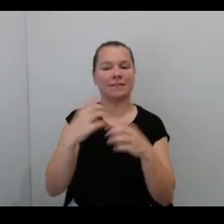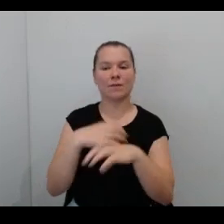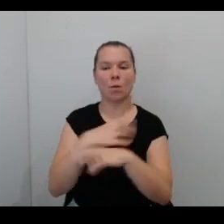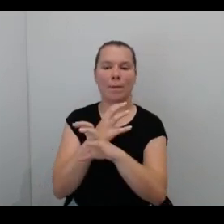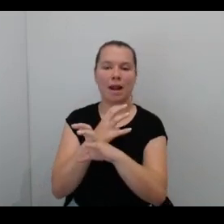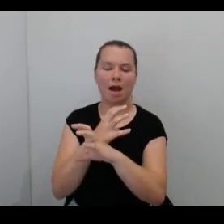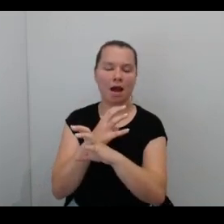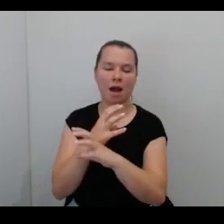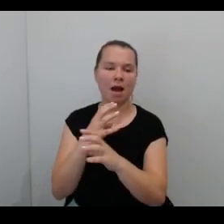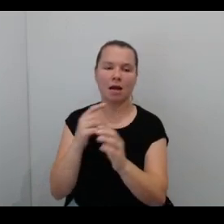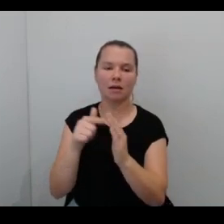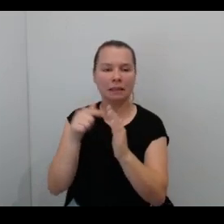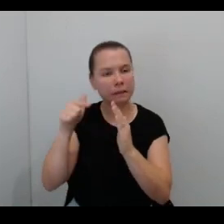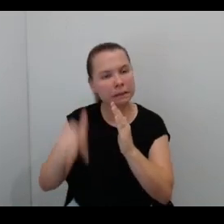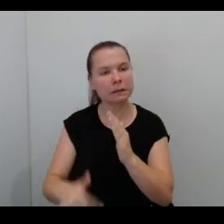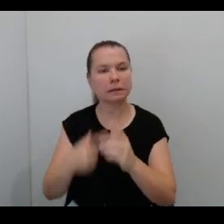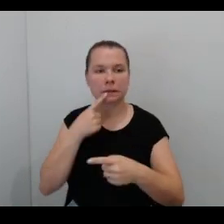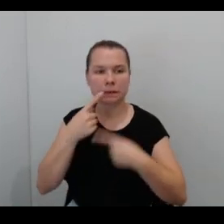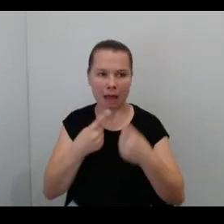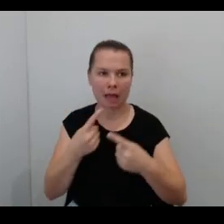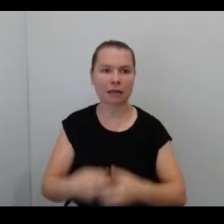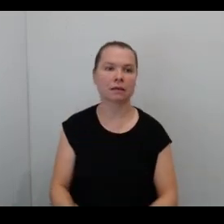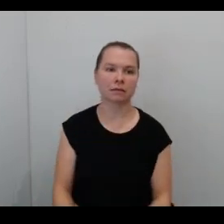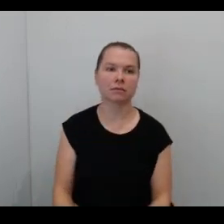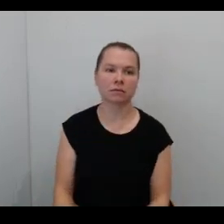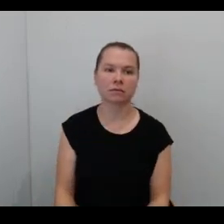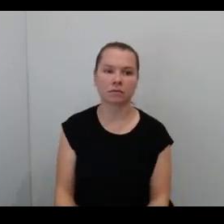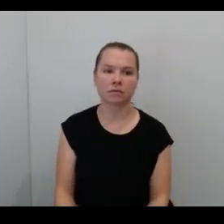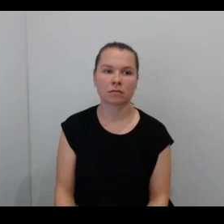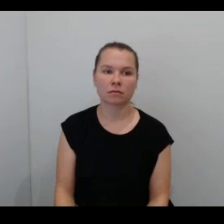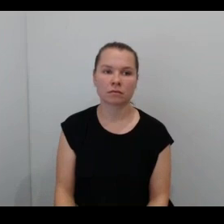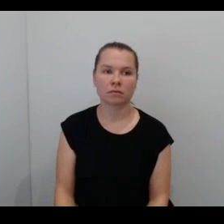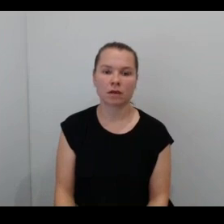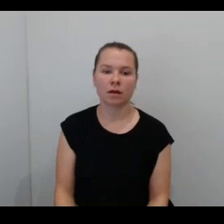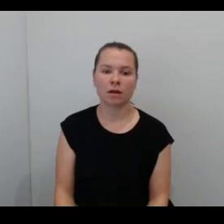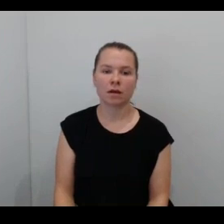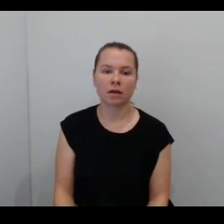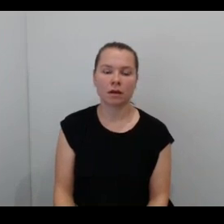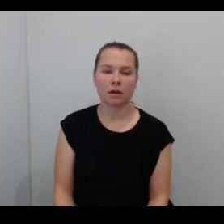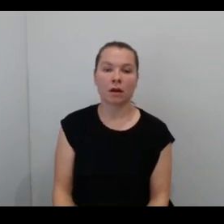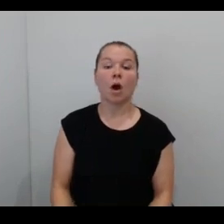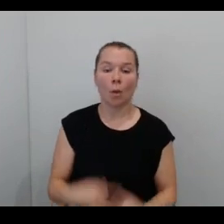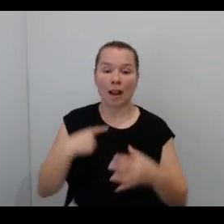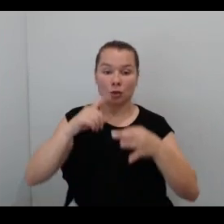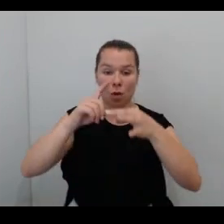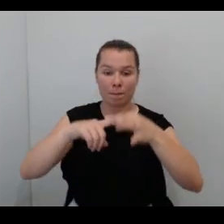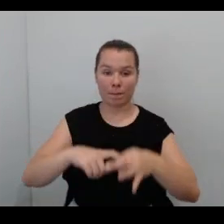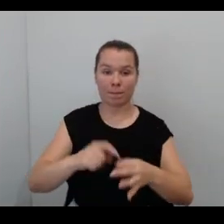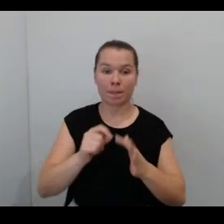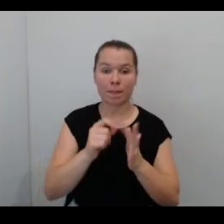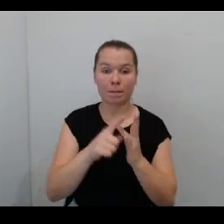That's a tough situation. We might break it up a little bit with a poll, if that suits everyone.